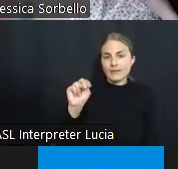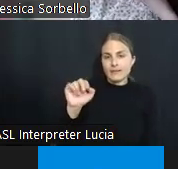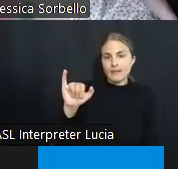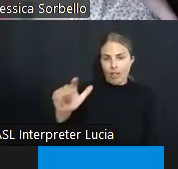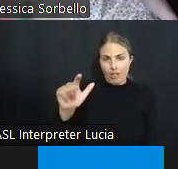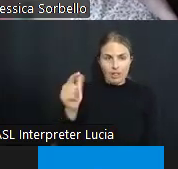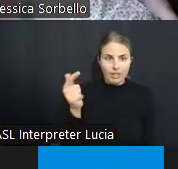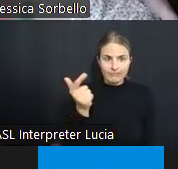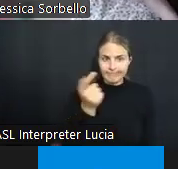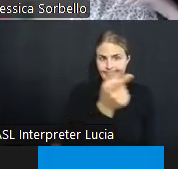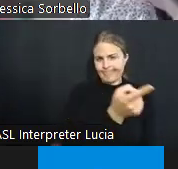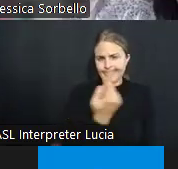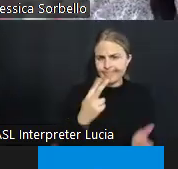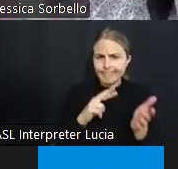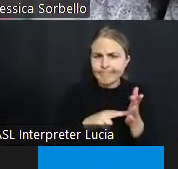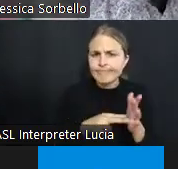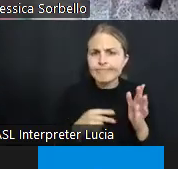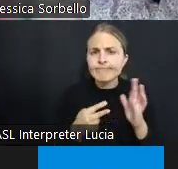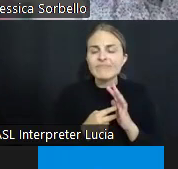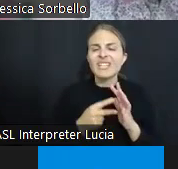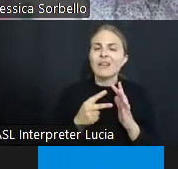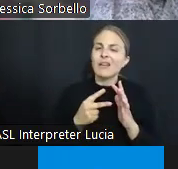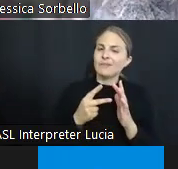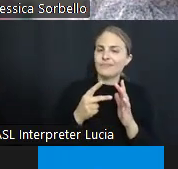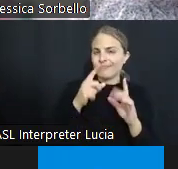a synthetic opioid that is laced in nearly all illicit